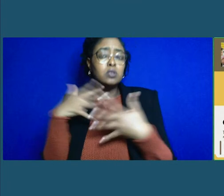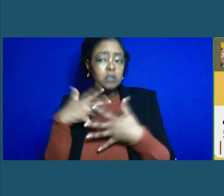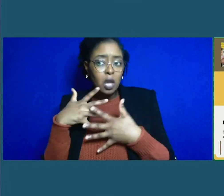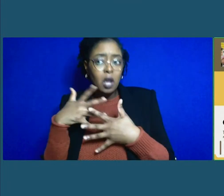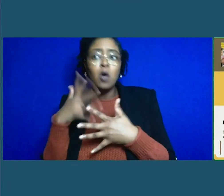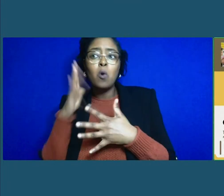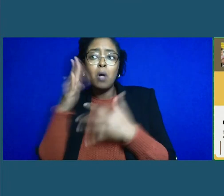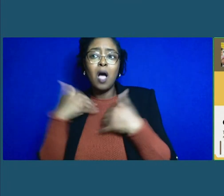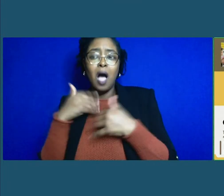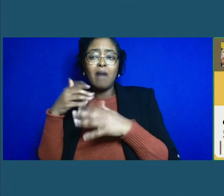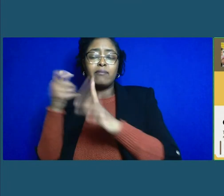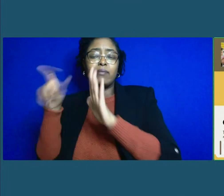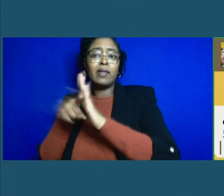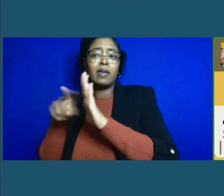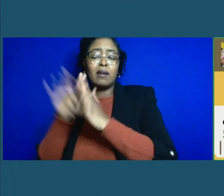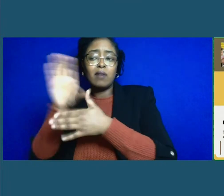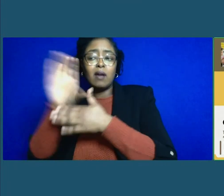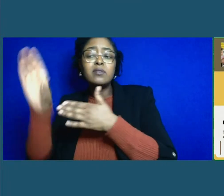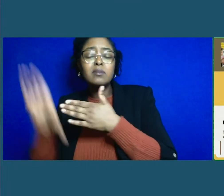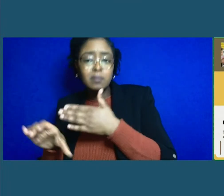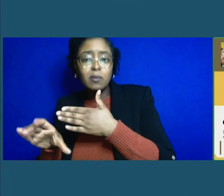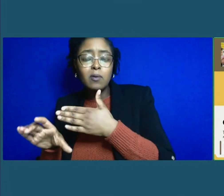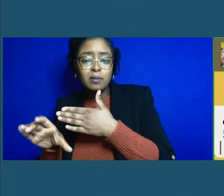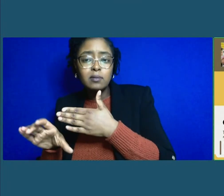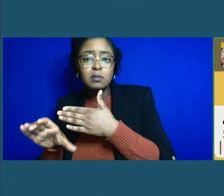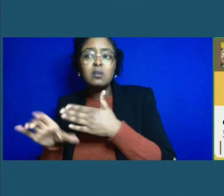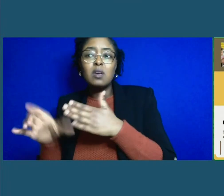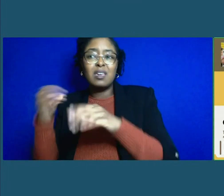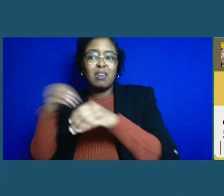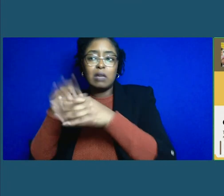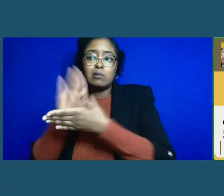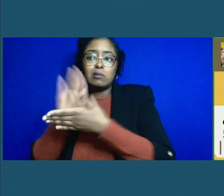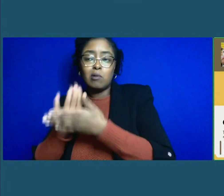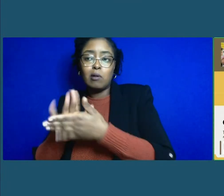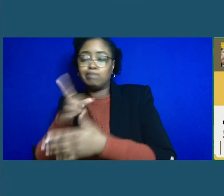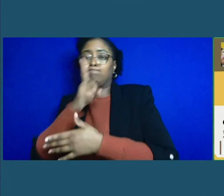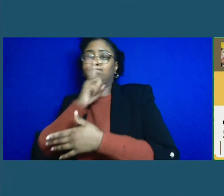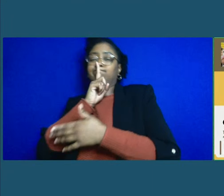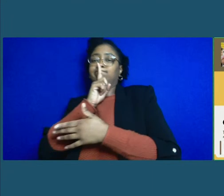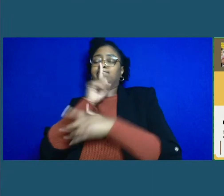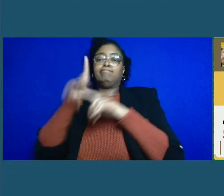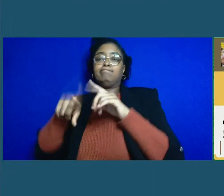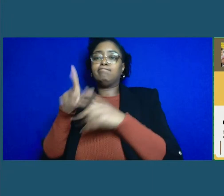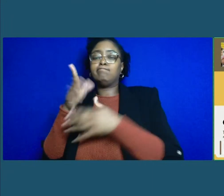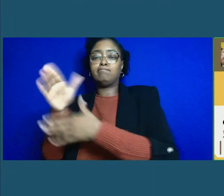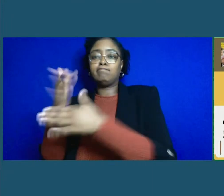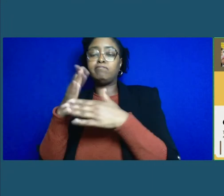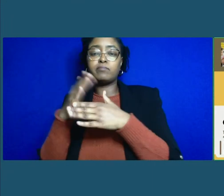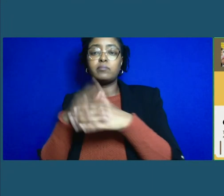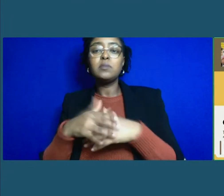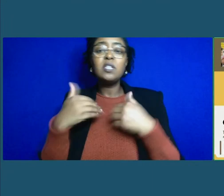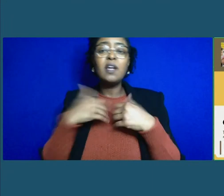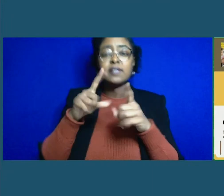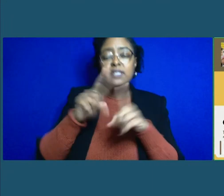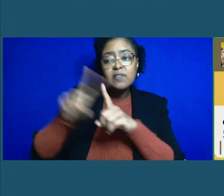of negative repercussions for their Children in their homes, schools. They didn't There are over 40 people in the room and